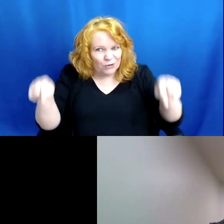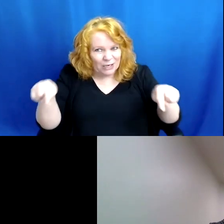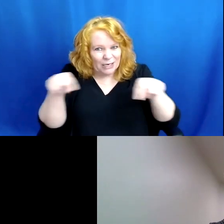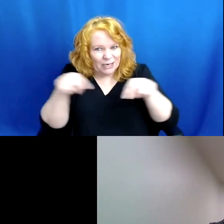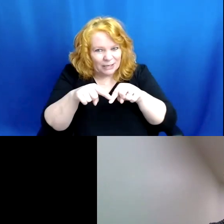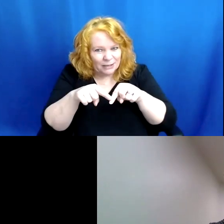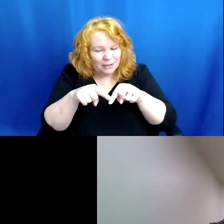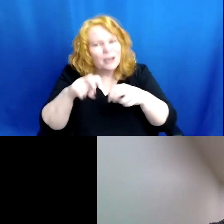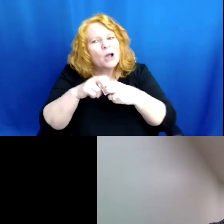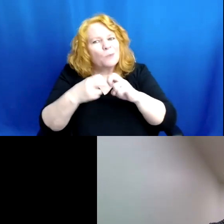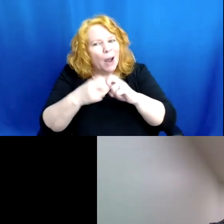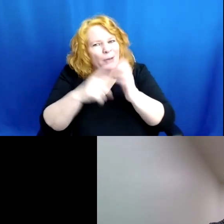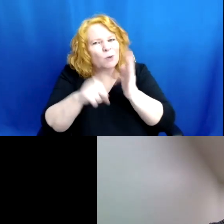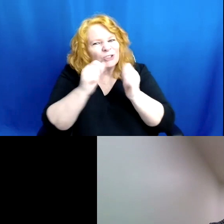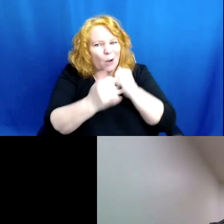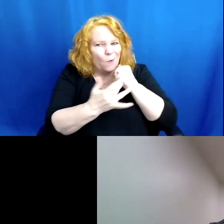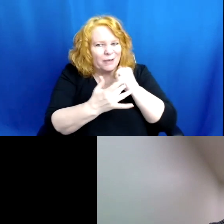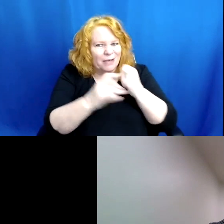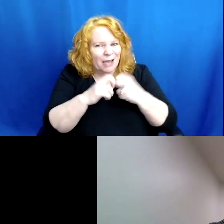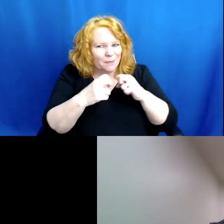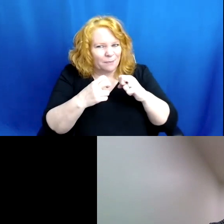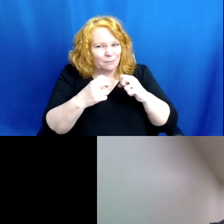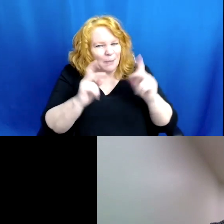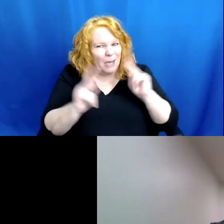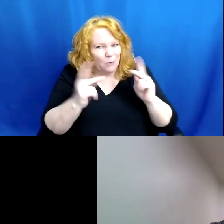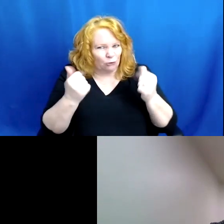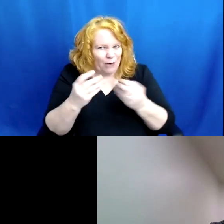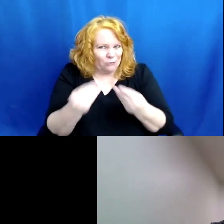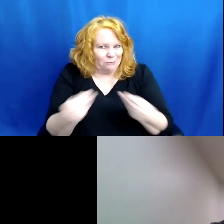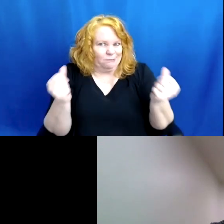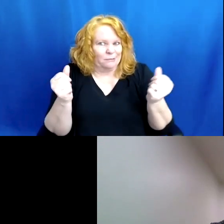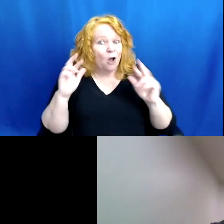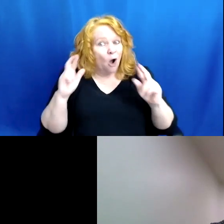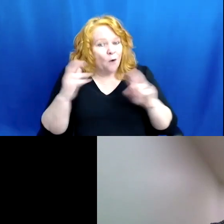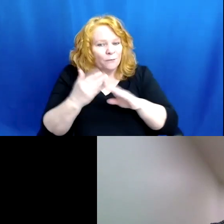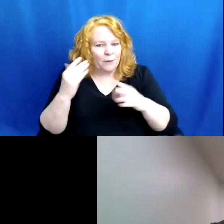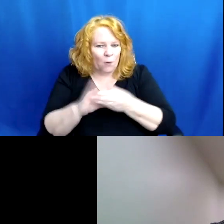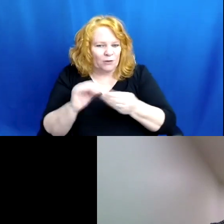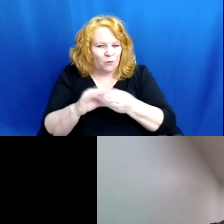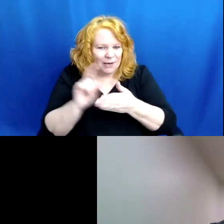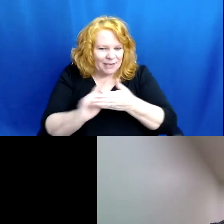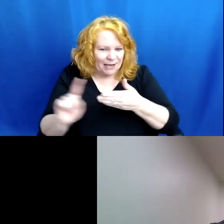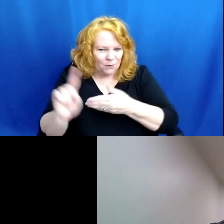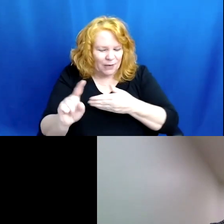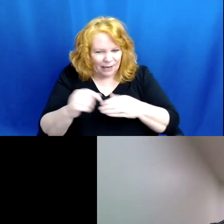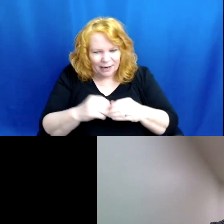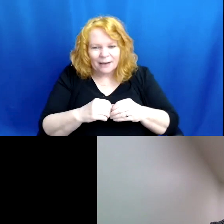We are going to check with our tech people on that and hopefully have everything resolved by the story time next week. I apologize for that. It looks like Liam is here Gwyn.